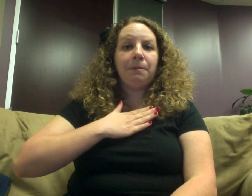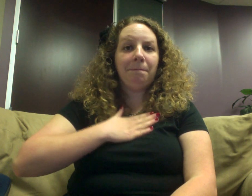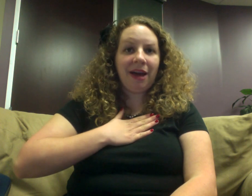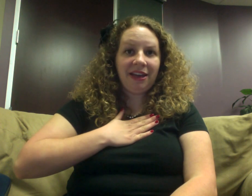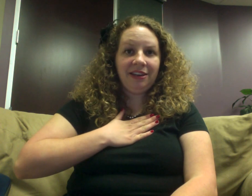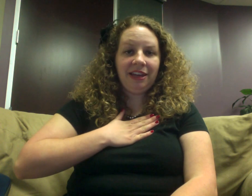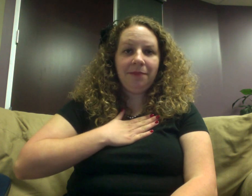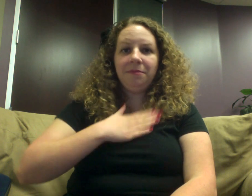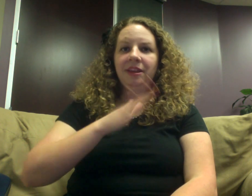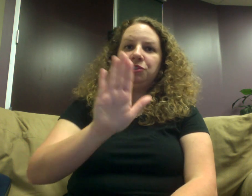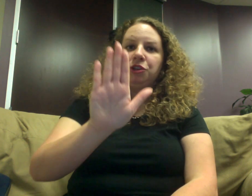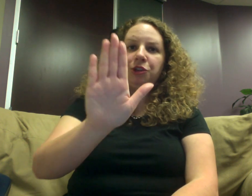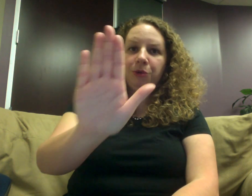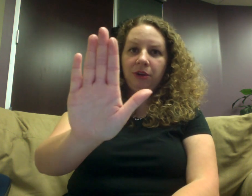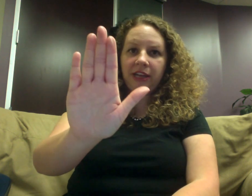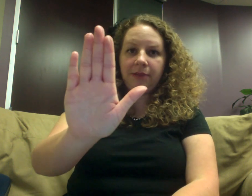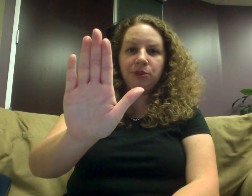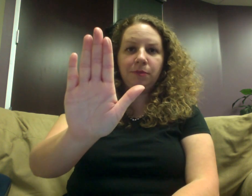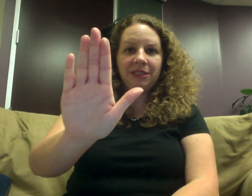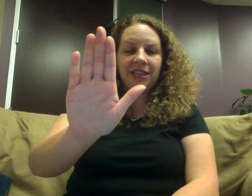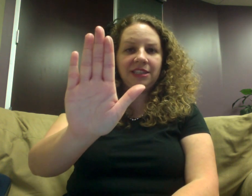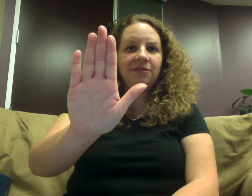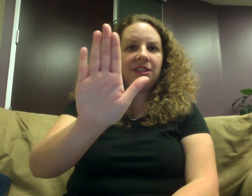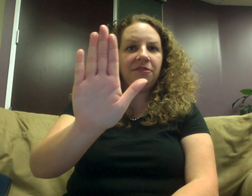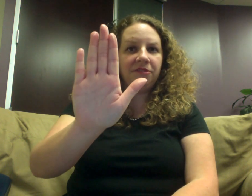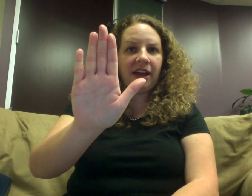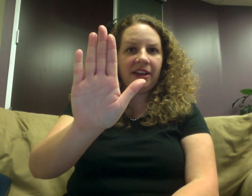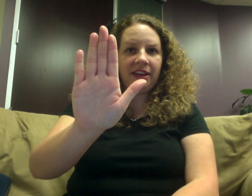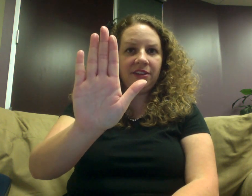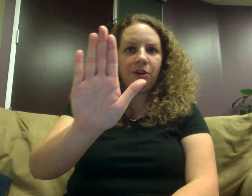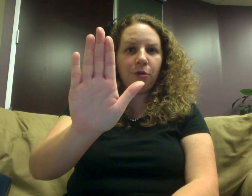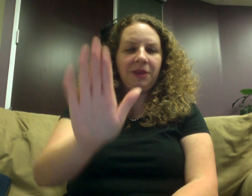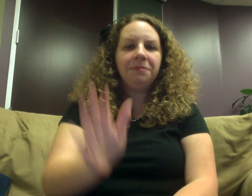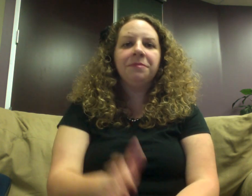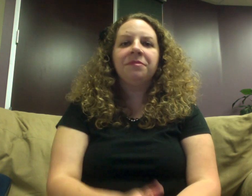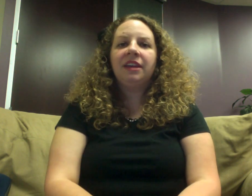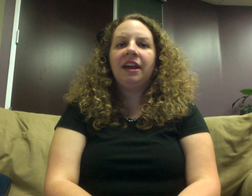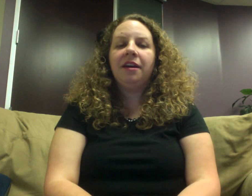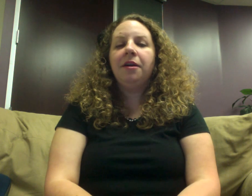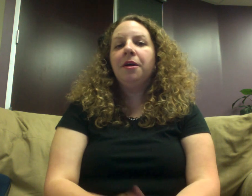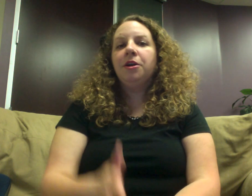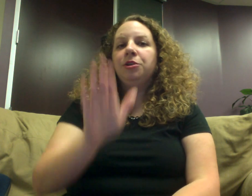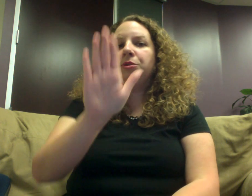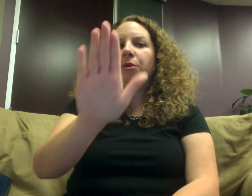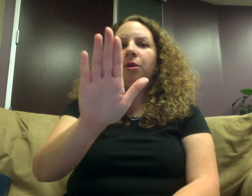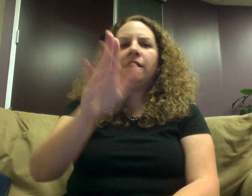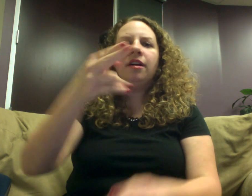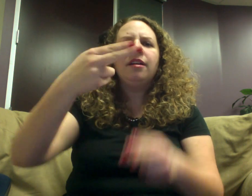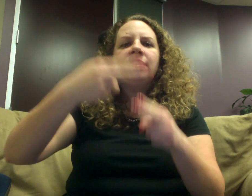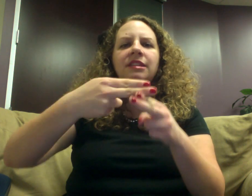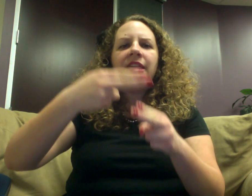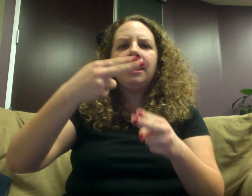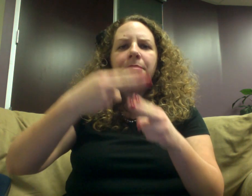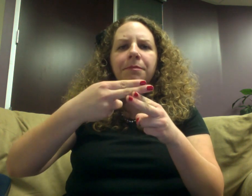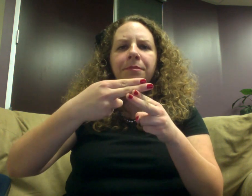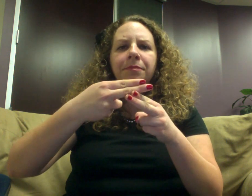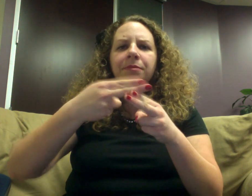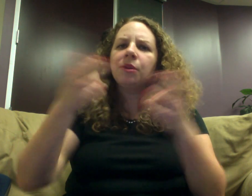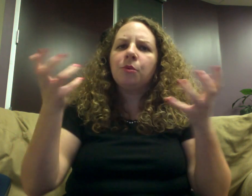MY name, it's YOUR name, so possessive, it's the flat hand, open. Okay, YOUR NAME WHAT?